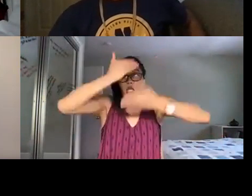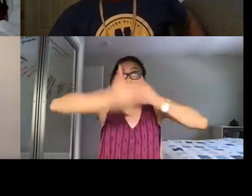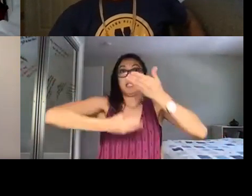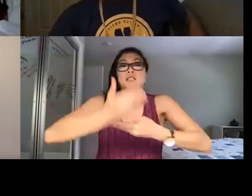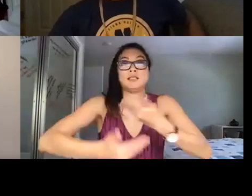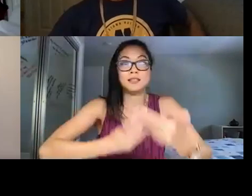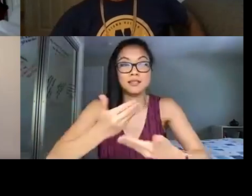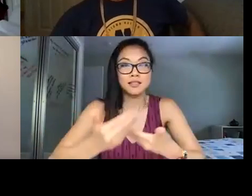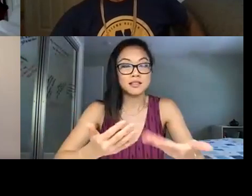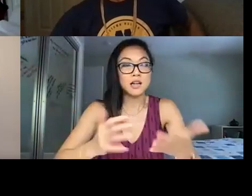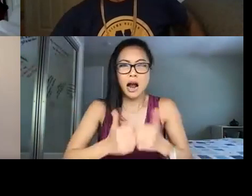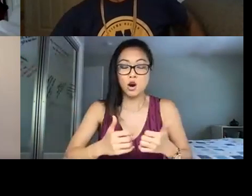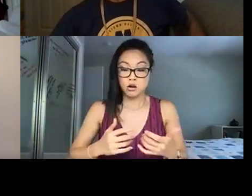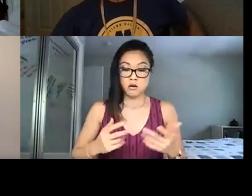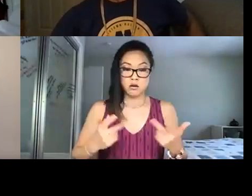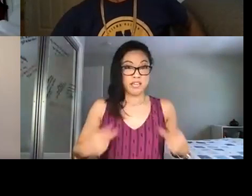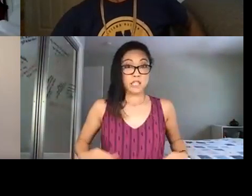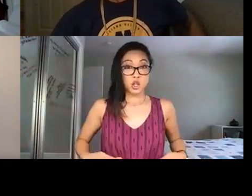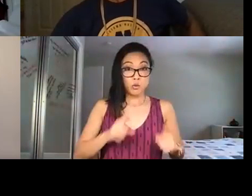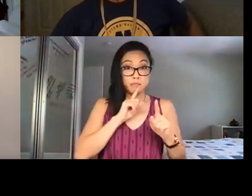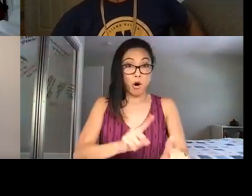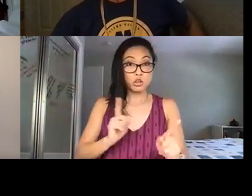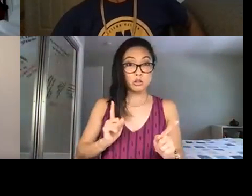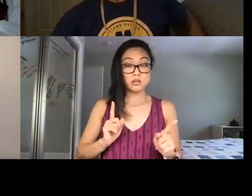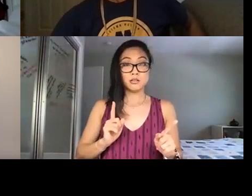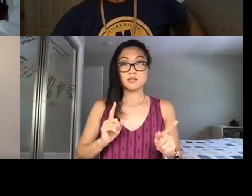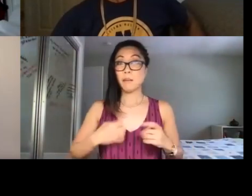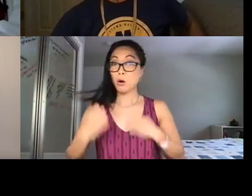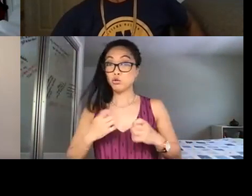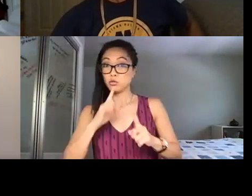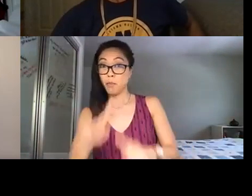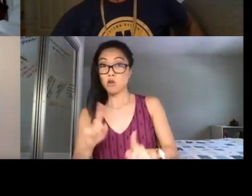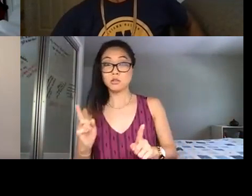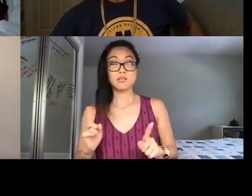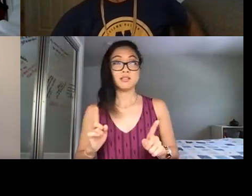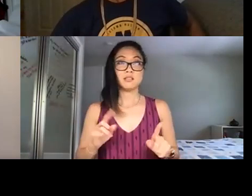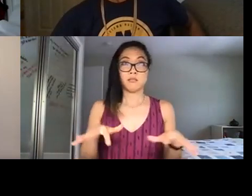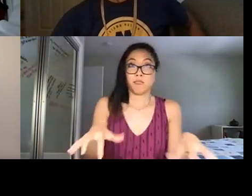responding anger fight or flight, paralysis, confusion, being